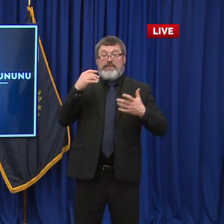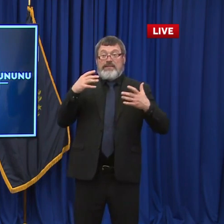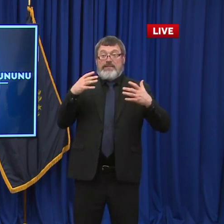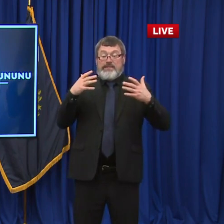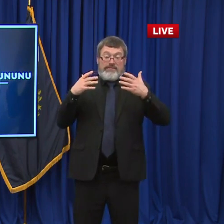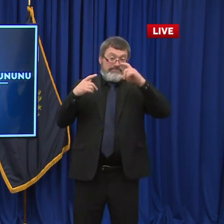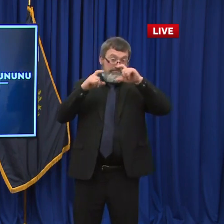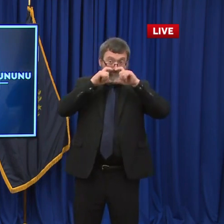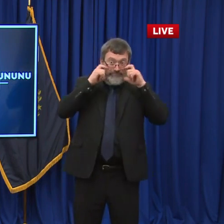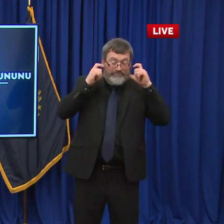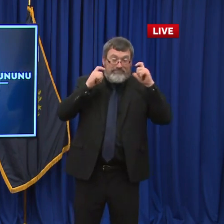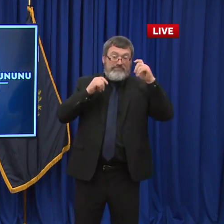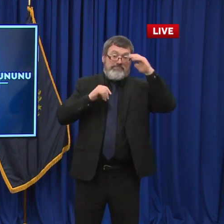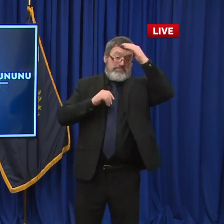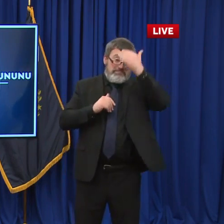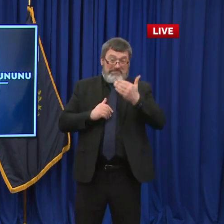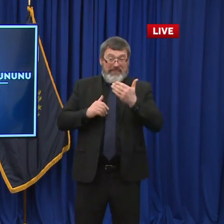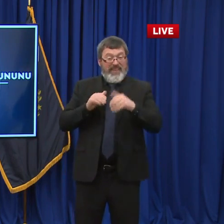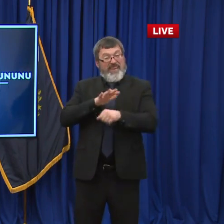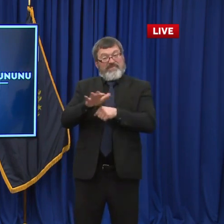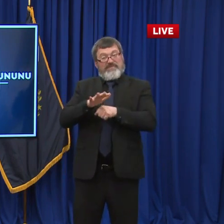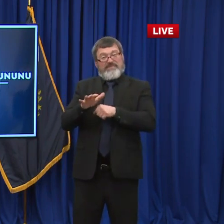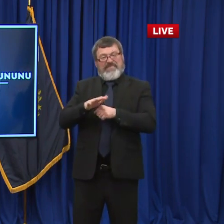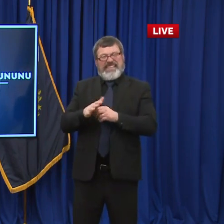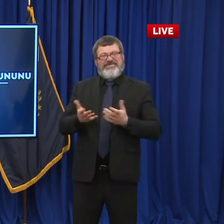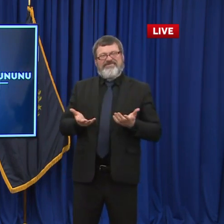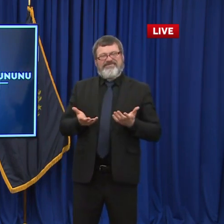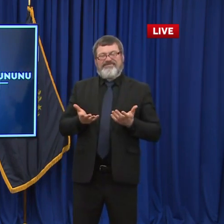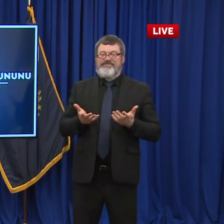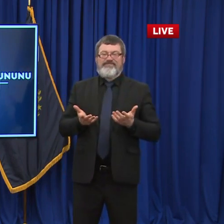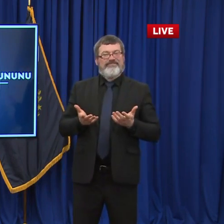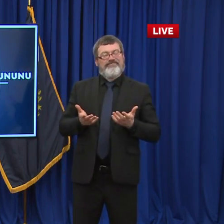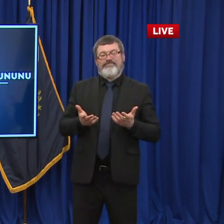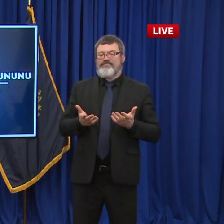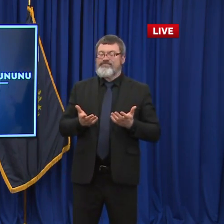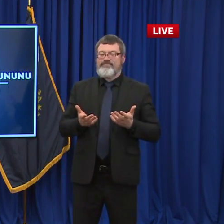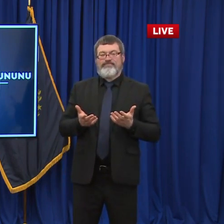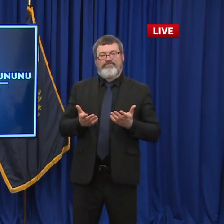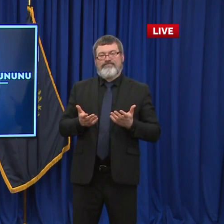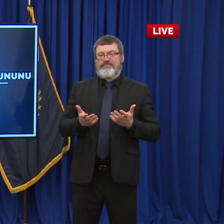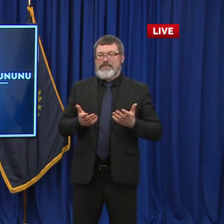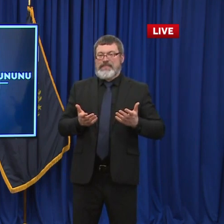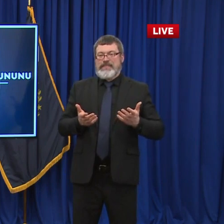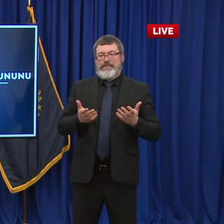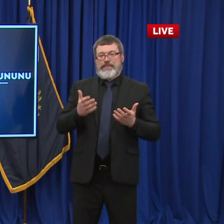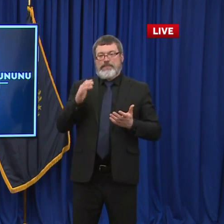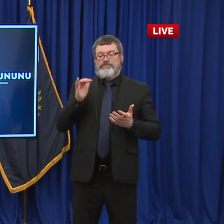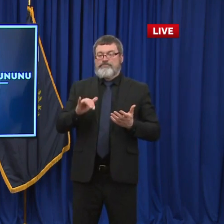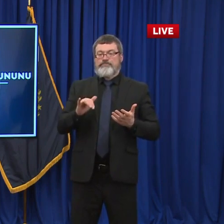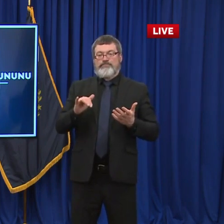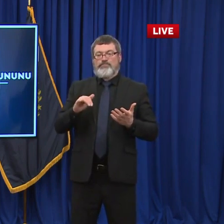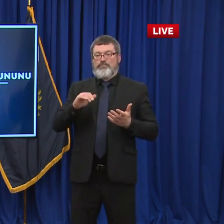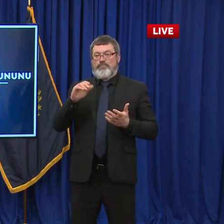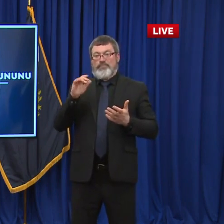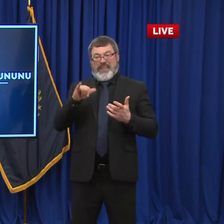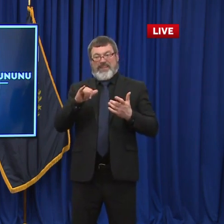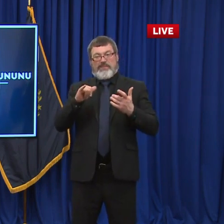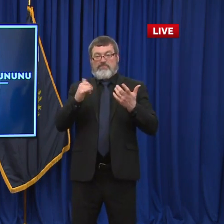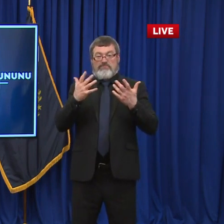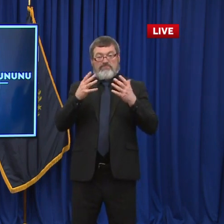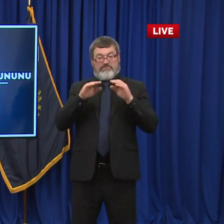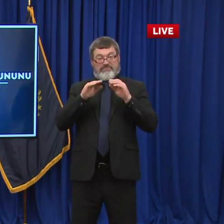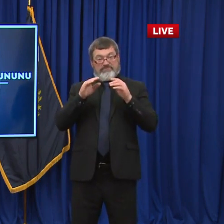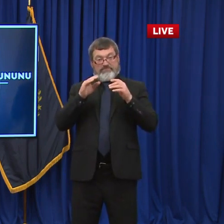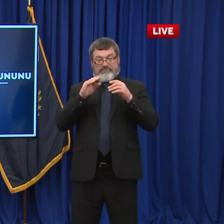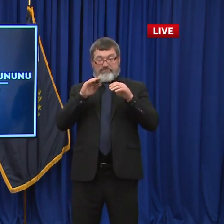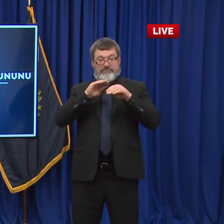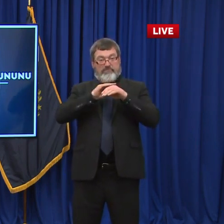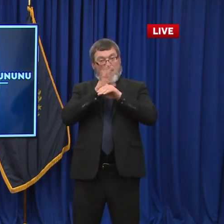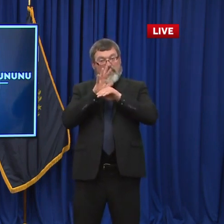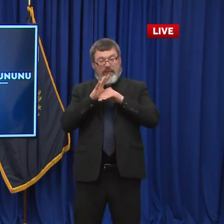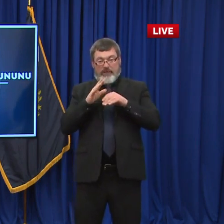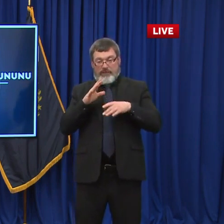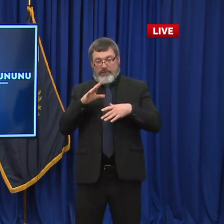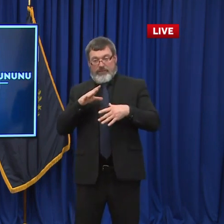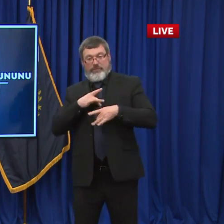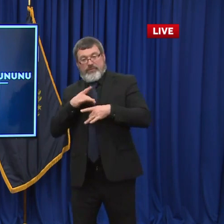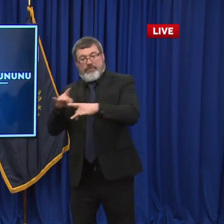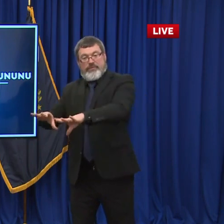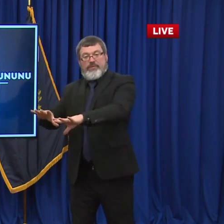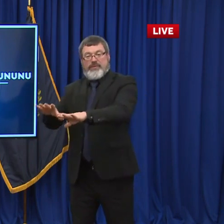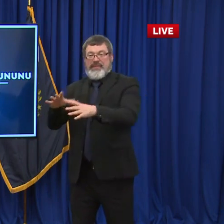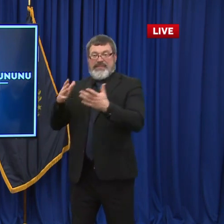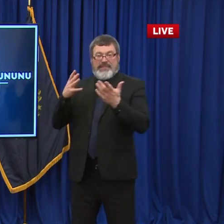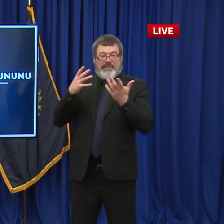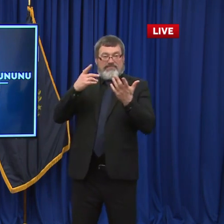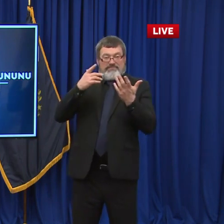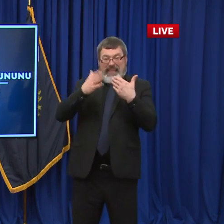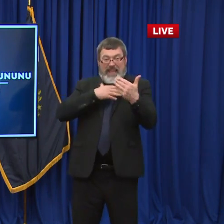LONG-TERM CARE FACILITIES WERE SUCCESSFUL IN BRINGING OUTBREAKS UNDER CONTROL, BUT AS COMMUNITY TRANSMISSION GETS TO SUCH A HIGH LEVEL, IT GETS DIFFICULT TO PREVENT ANY CLUSTERS OR